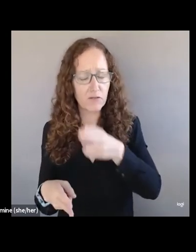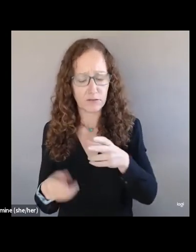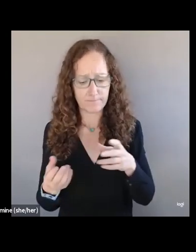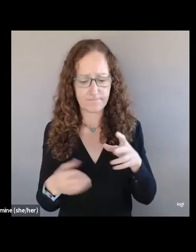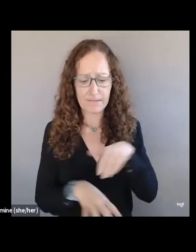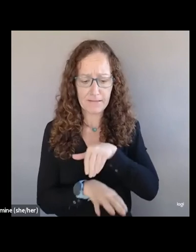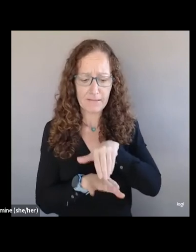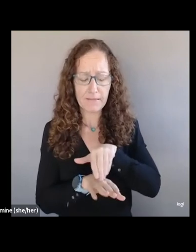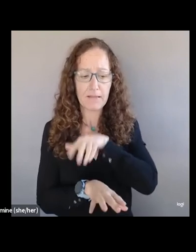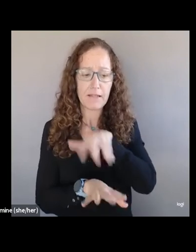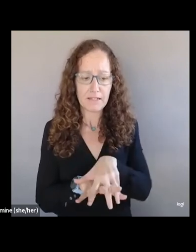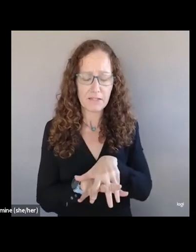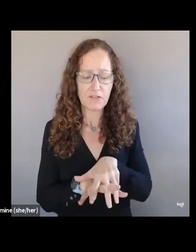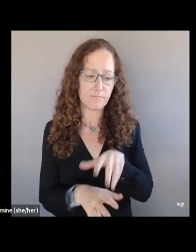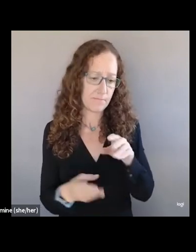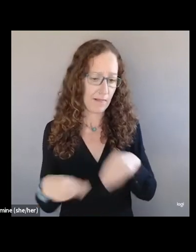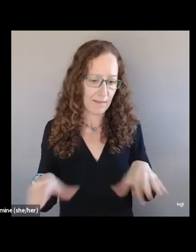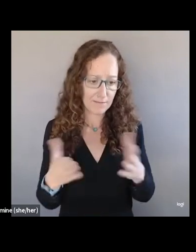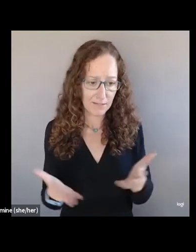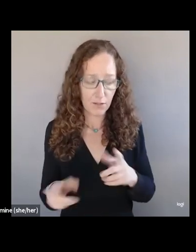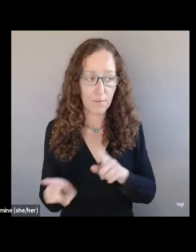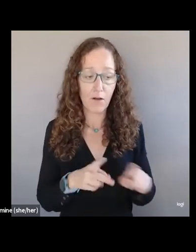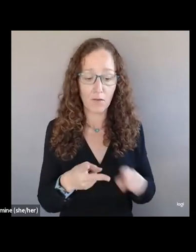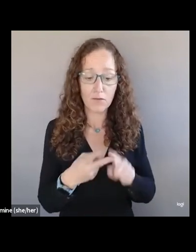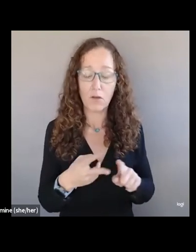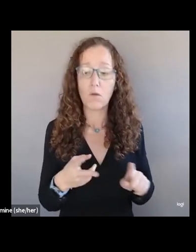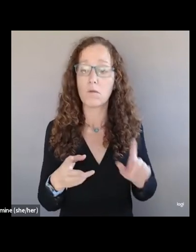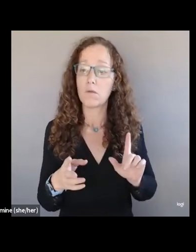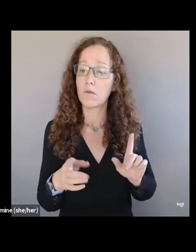actions by supporting the work of indigenous nations. And this